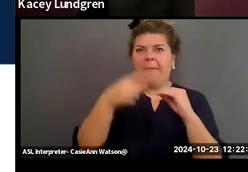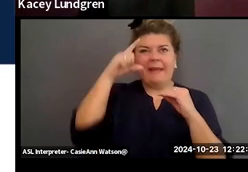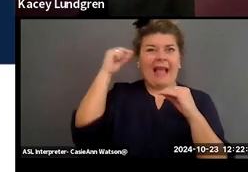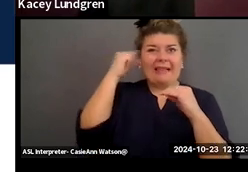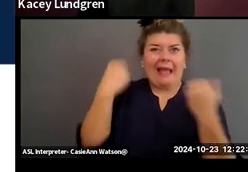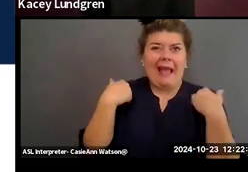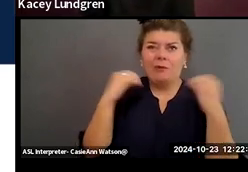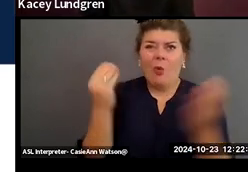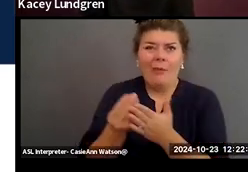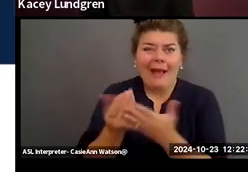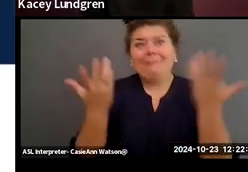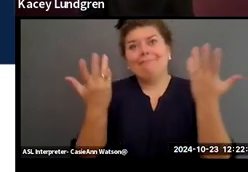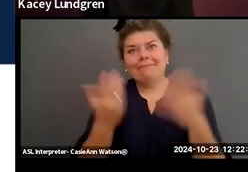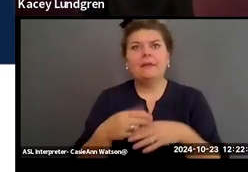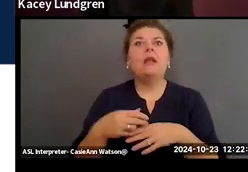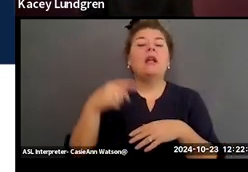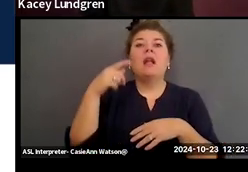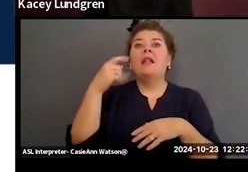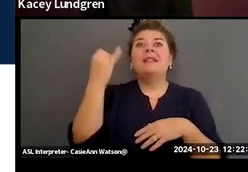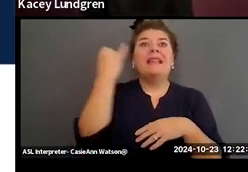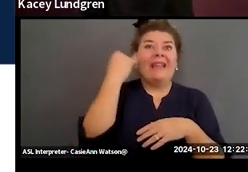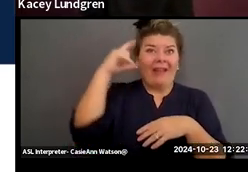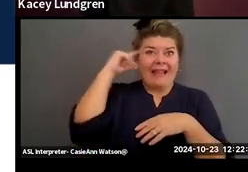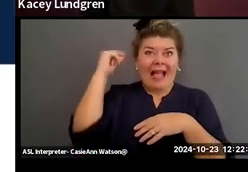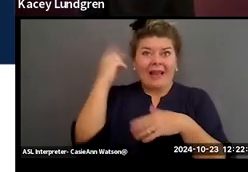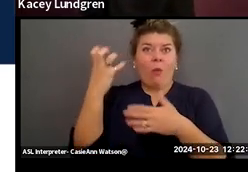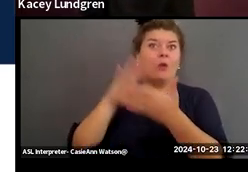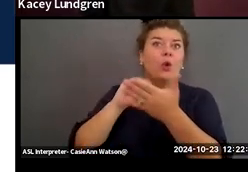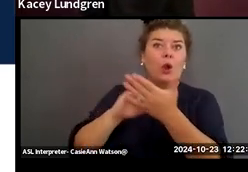Their restrictions continued. If Gallaudet wanted to learn their prized methods,